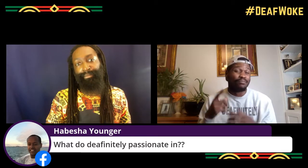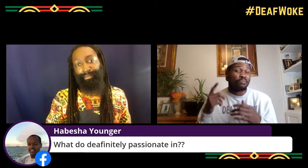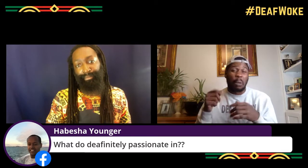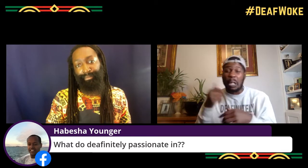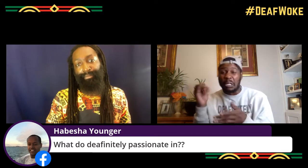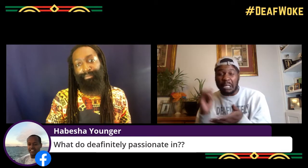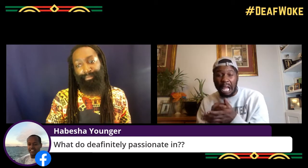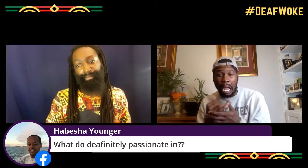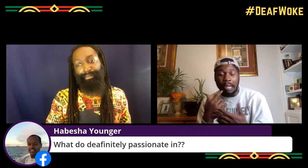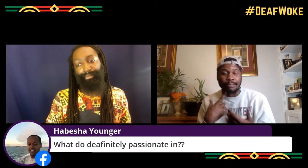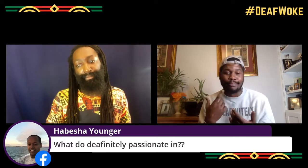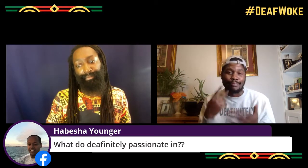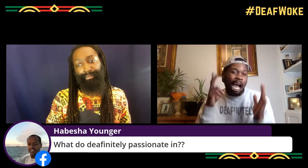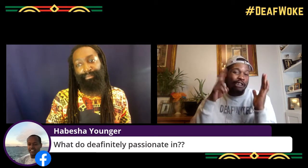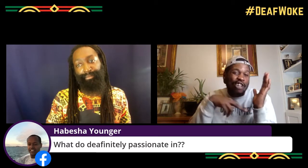Follow my passion other than,